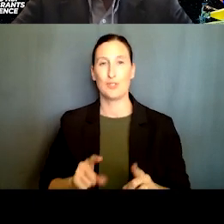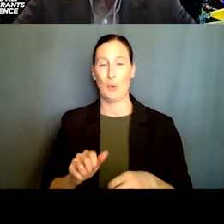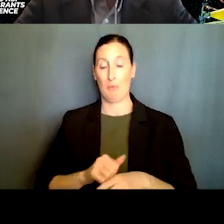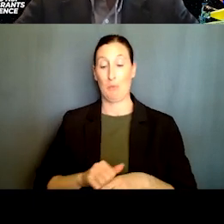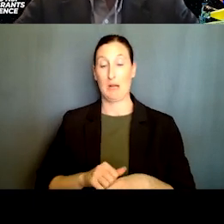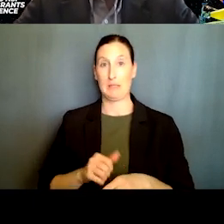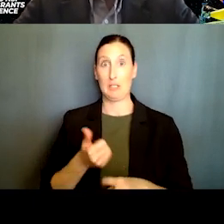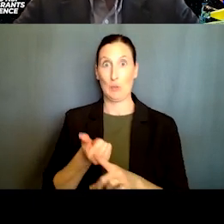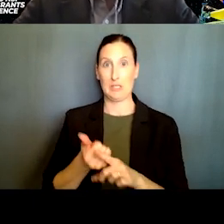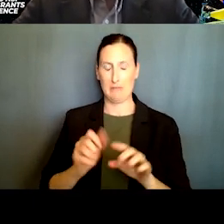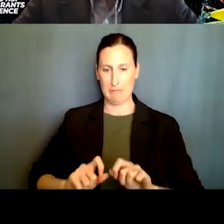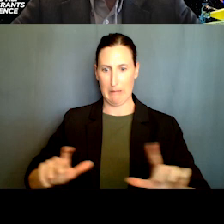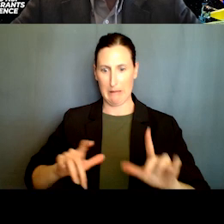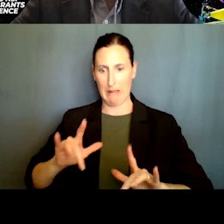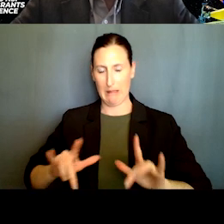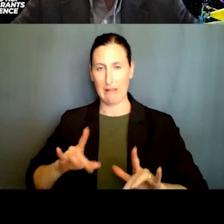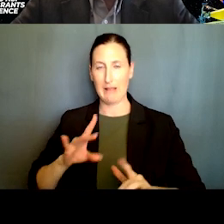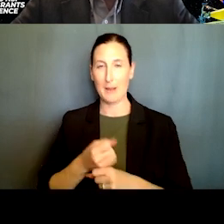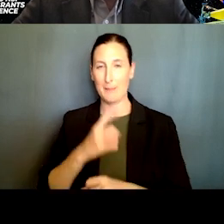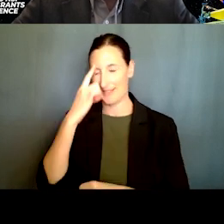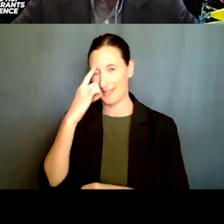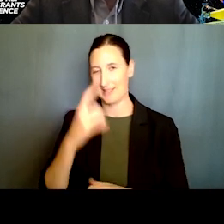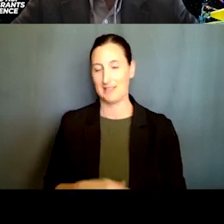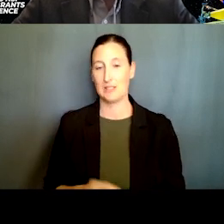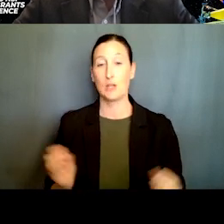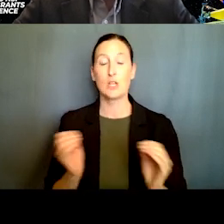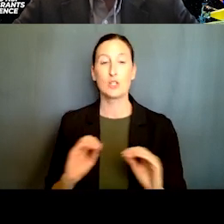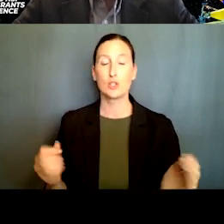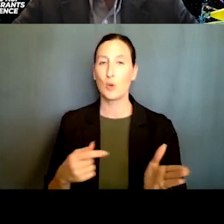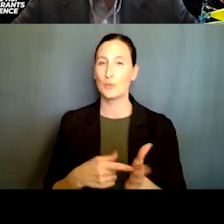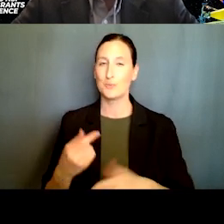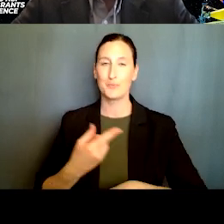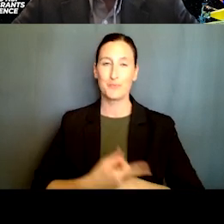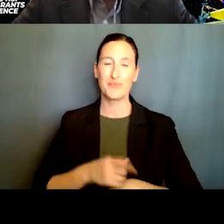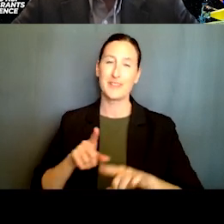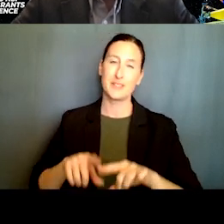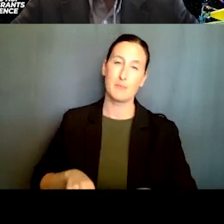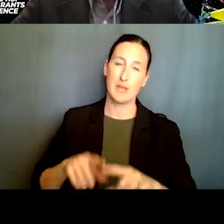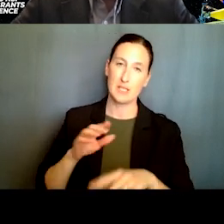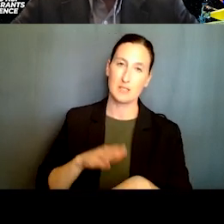it makes more sense than when I explained it. Again, there's no single deadline and the deadline depends on